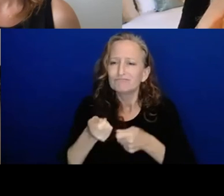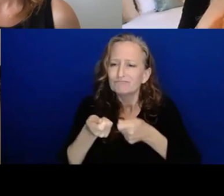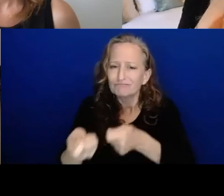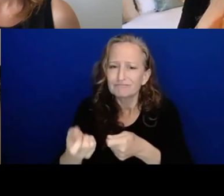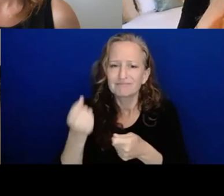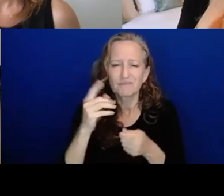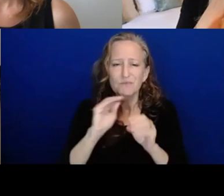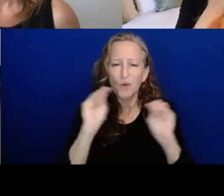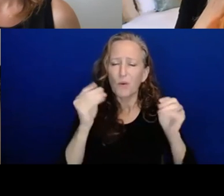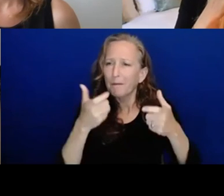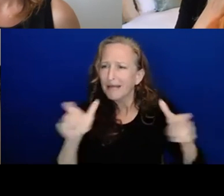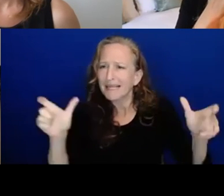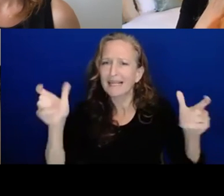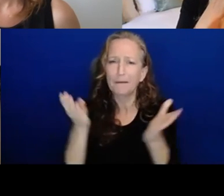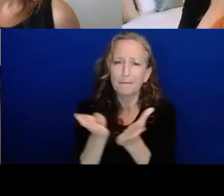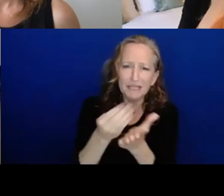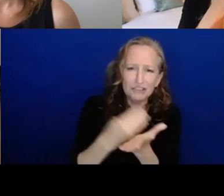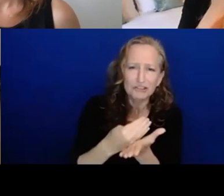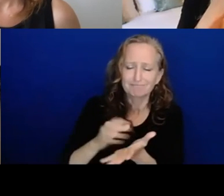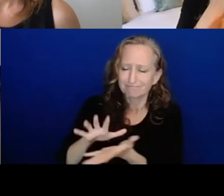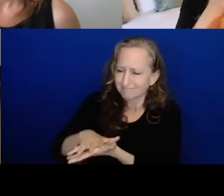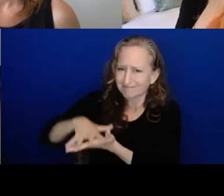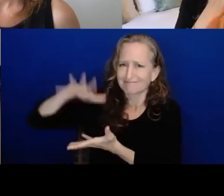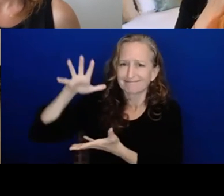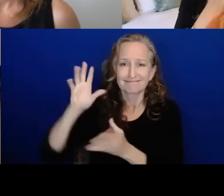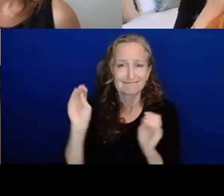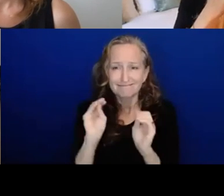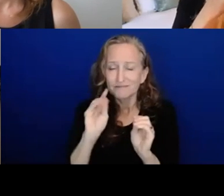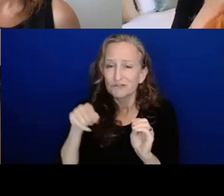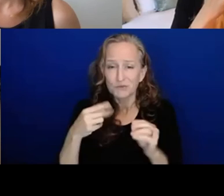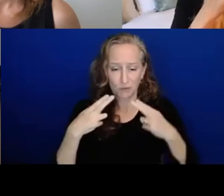budget of fundraising. Like, this is human beings just being decent to other humans.